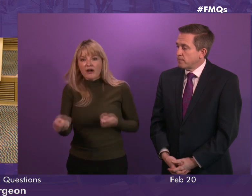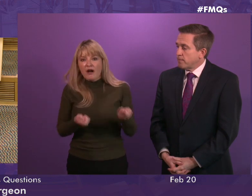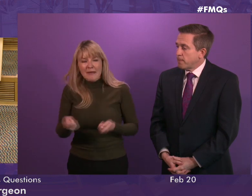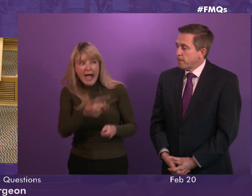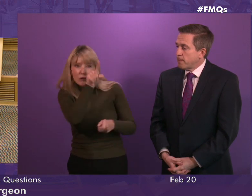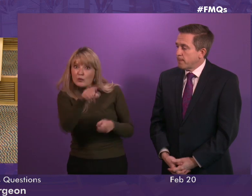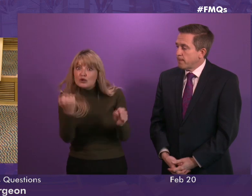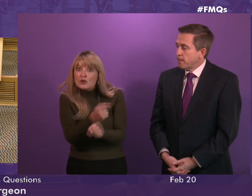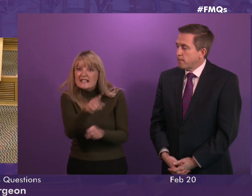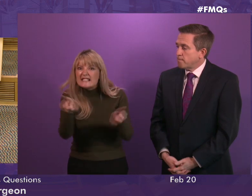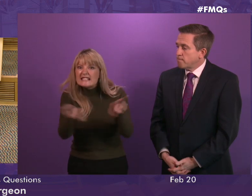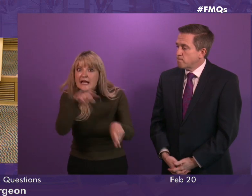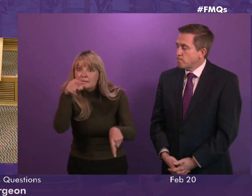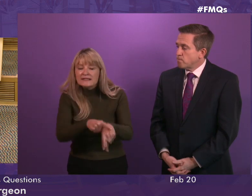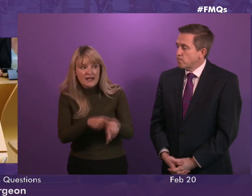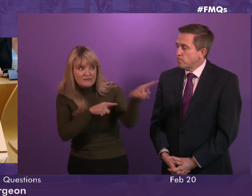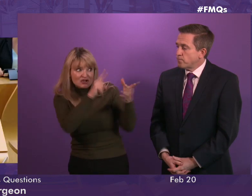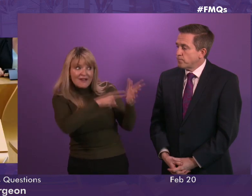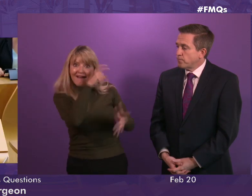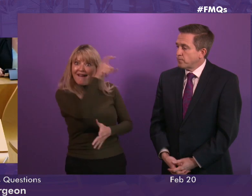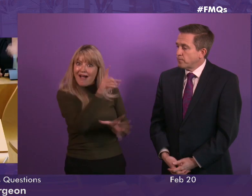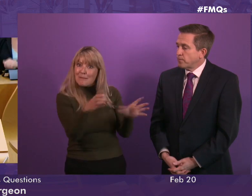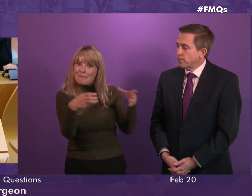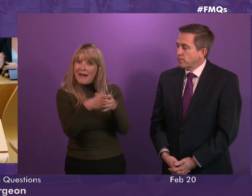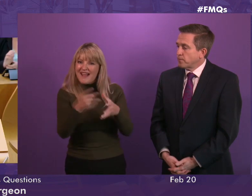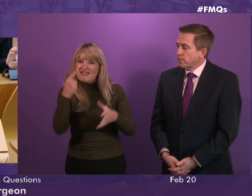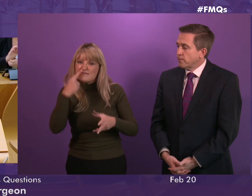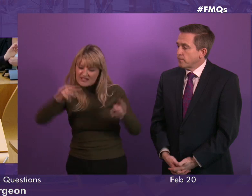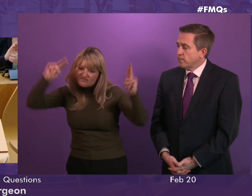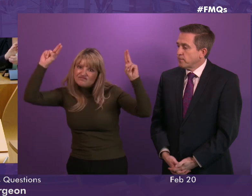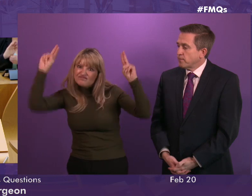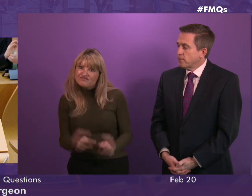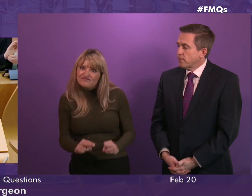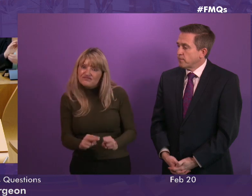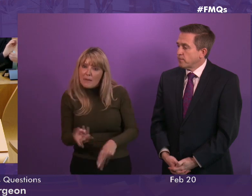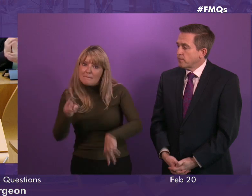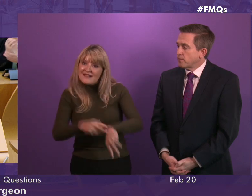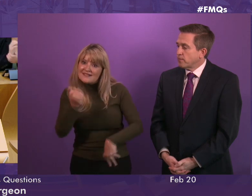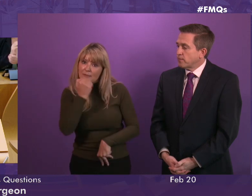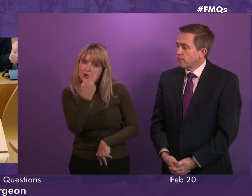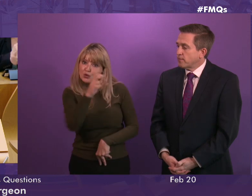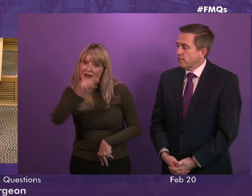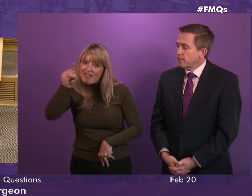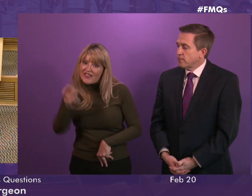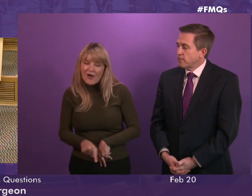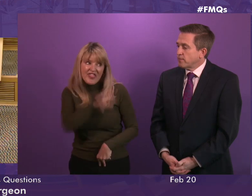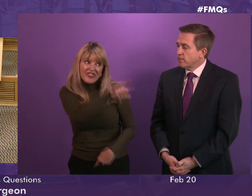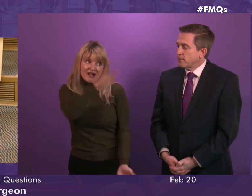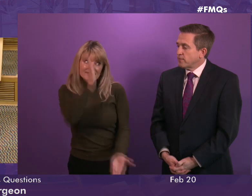party has slashed front-line police numbers by 20,000. That is the reality that every